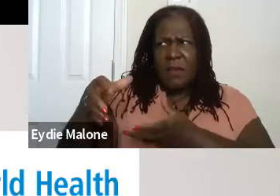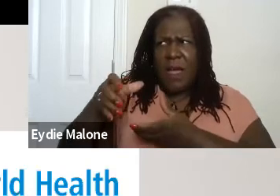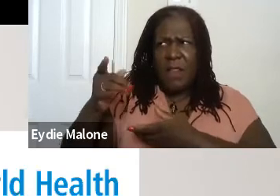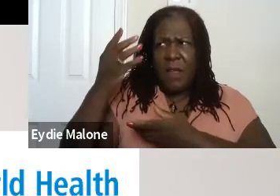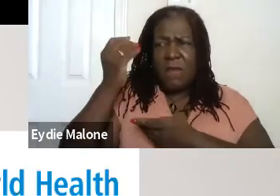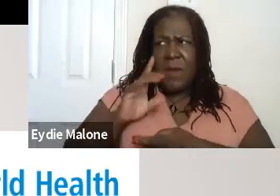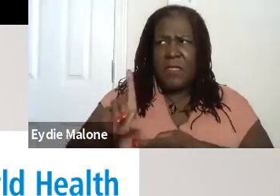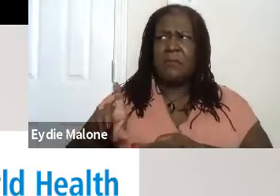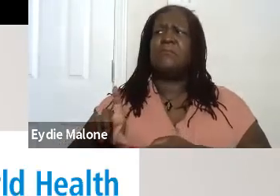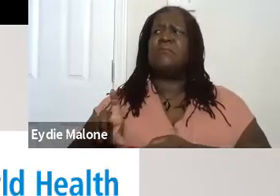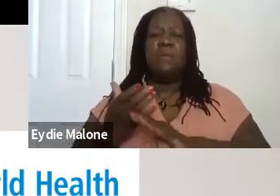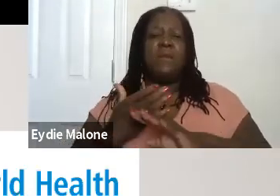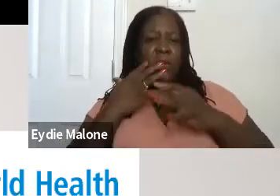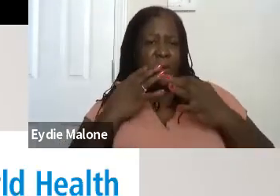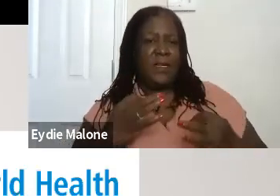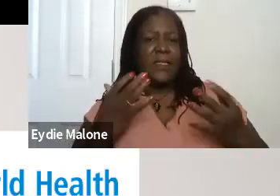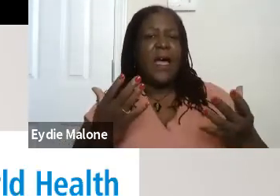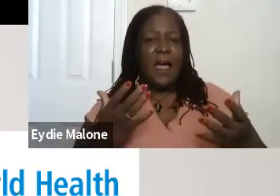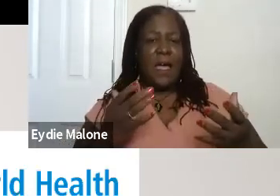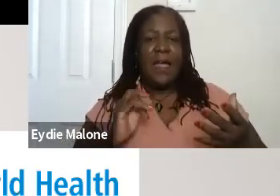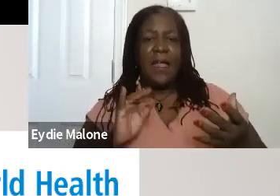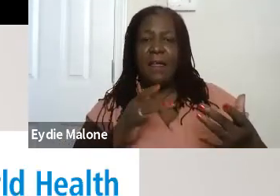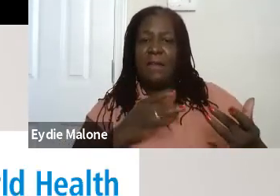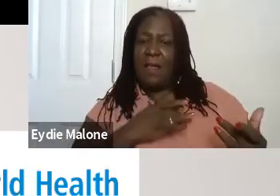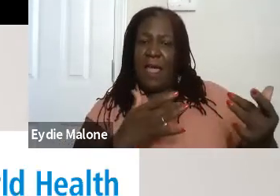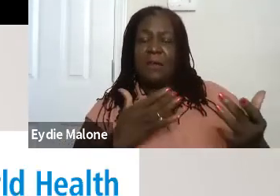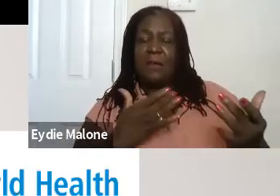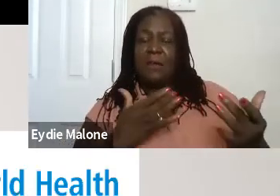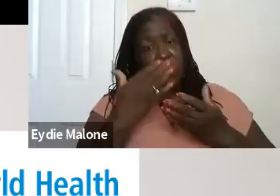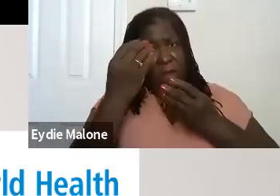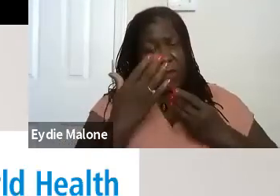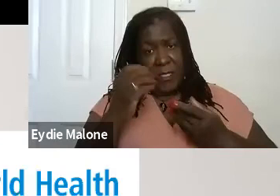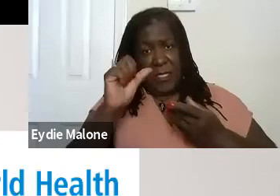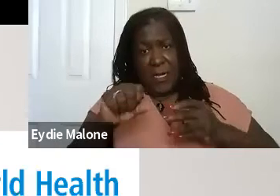you decide if they're likely to be giving you valid information. And how do you decide